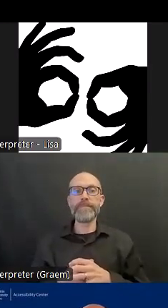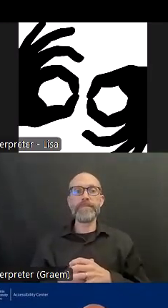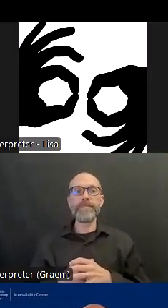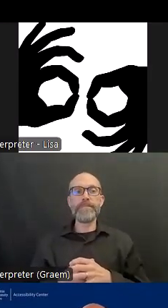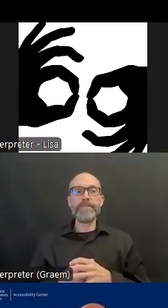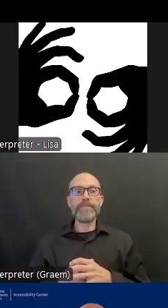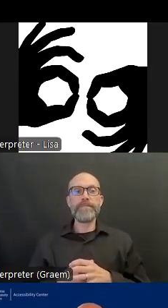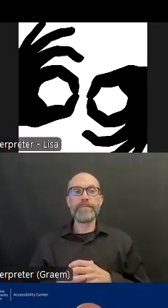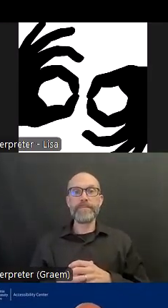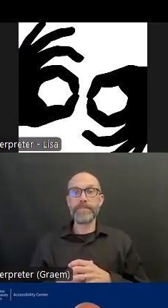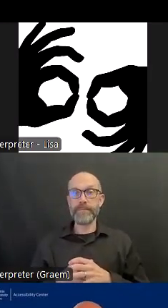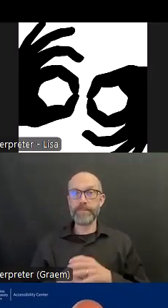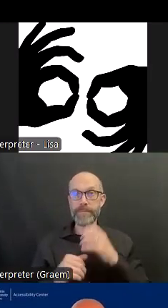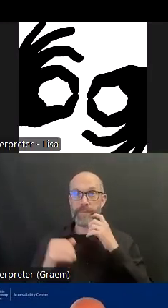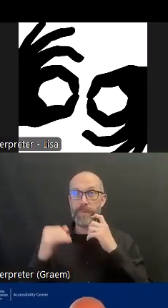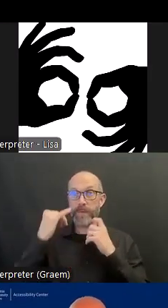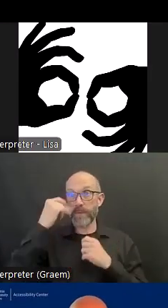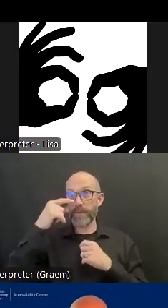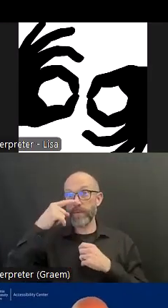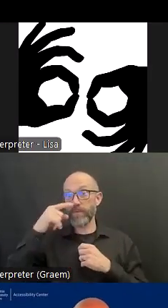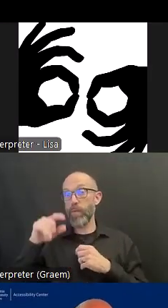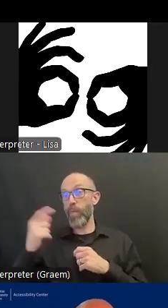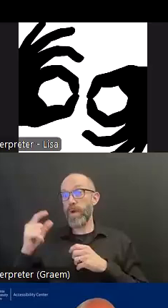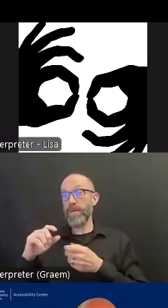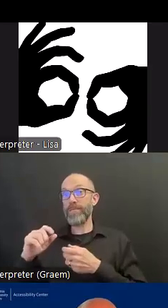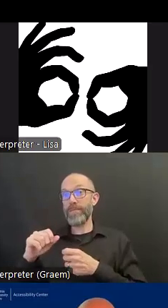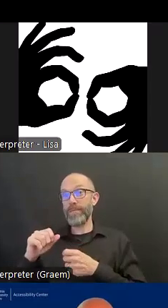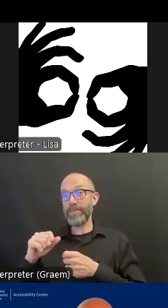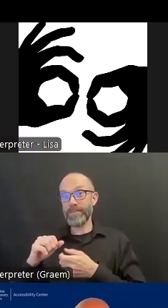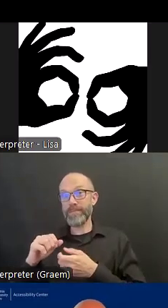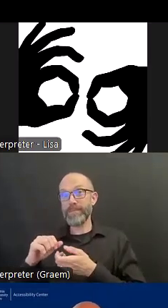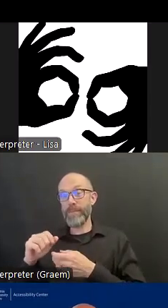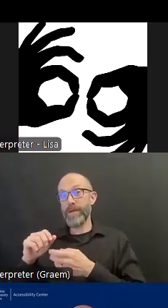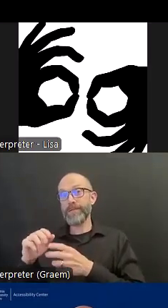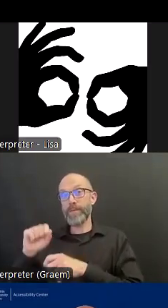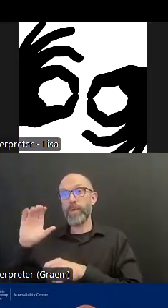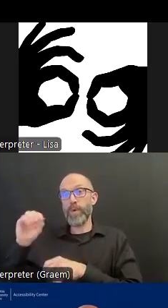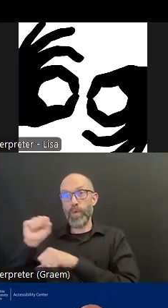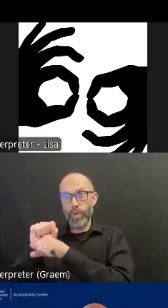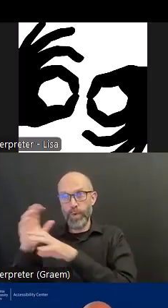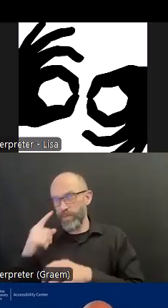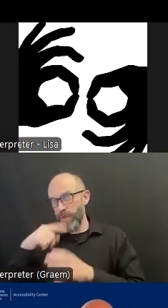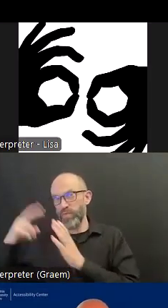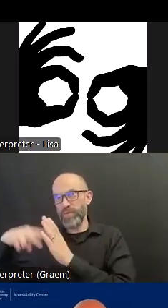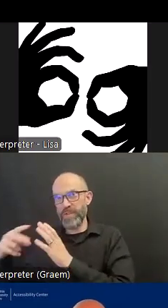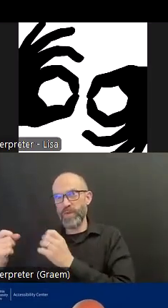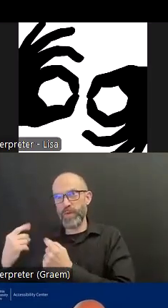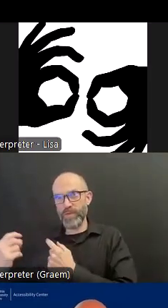And if I could ask one of my colleagues to read the chat just because I'm on a small screen. So I'm challenged to see everything that's going on.